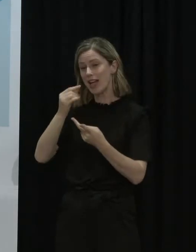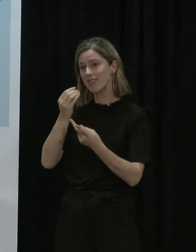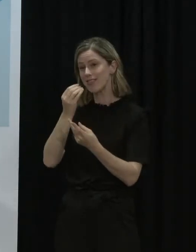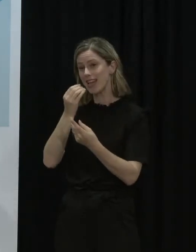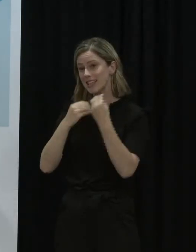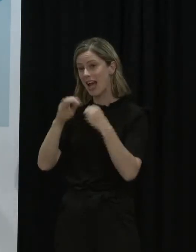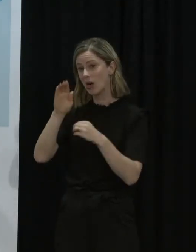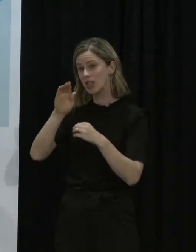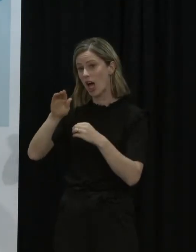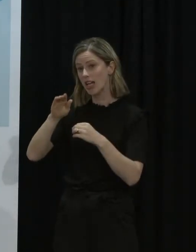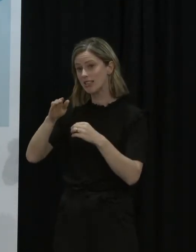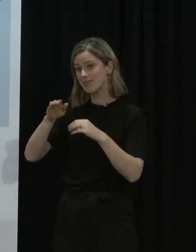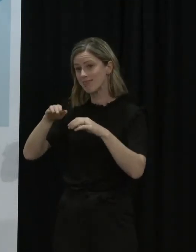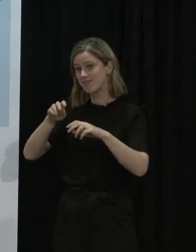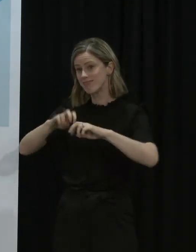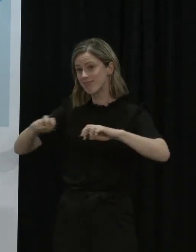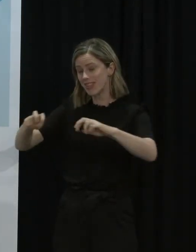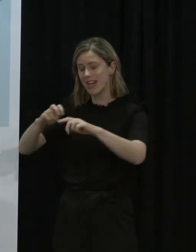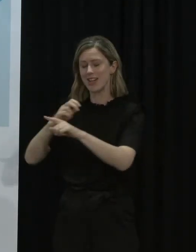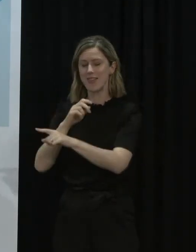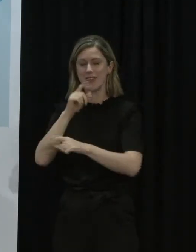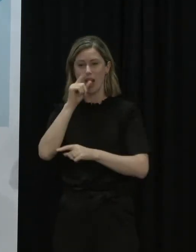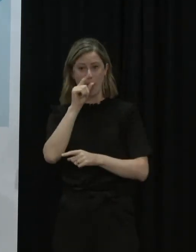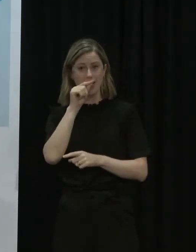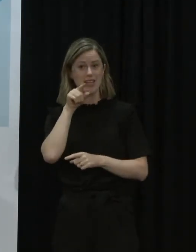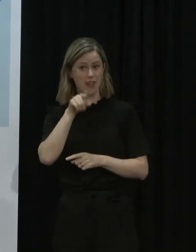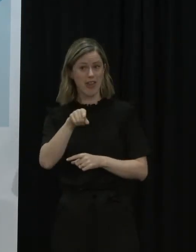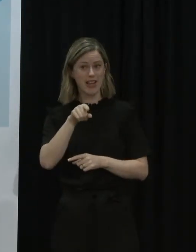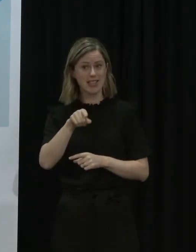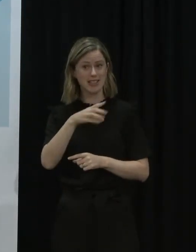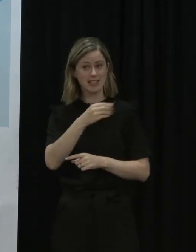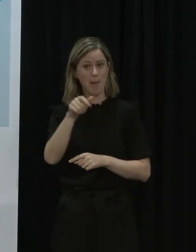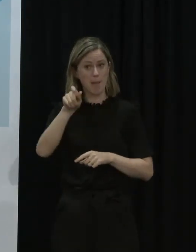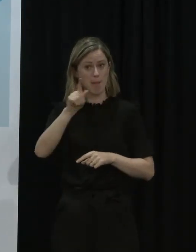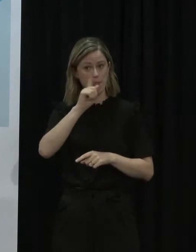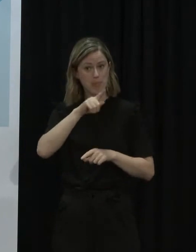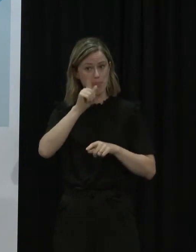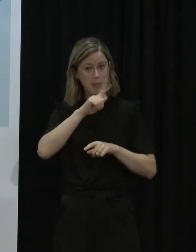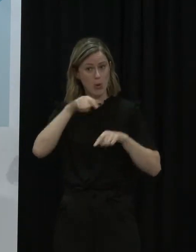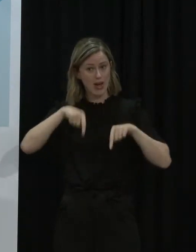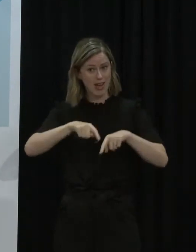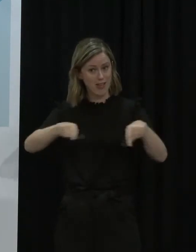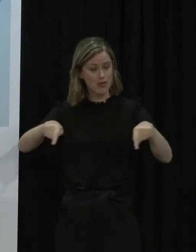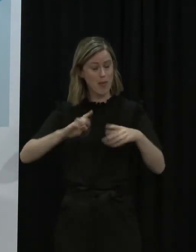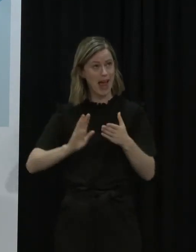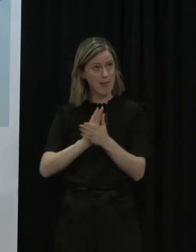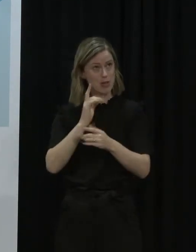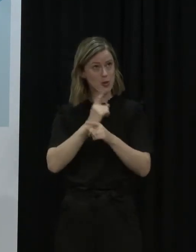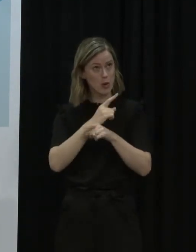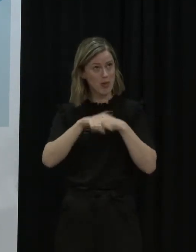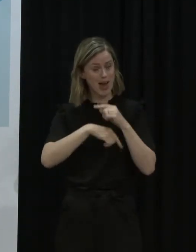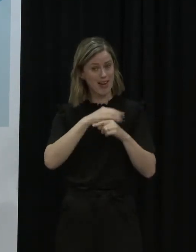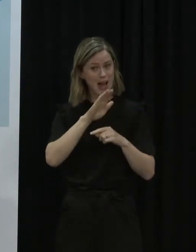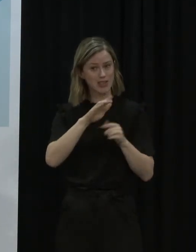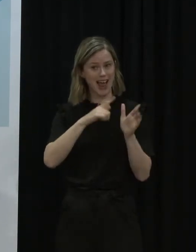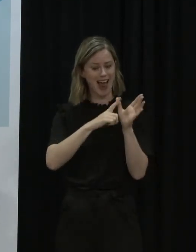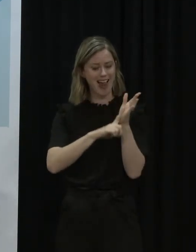guess on bre half of a colleague what does today's decision mean for alfresco dining?